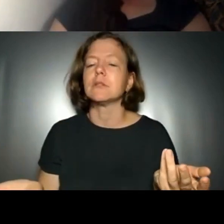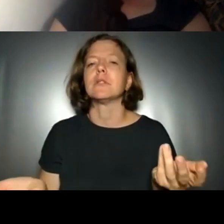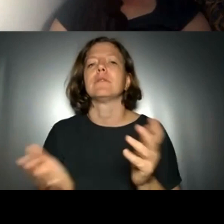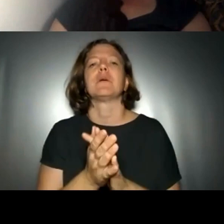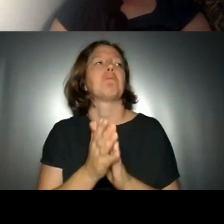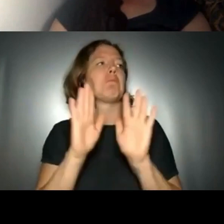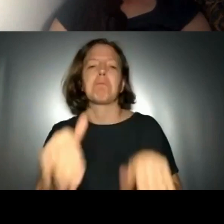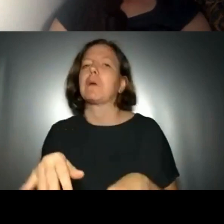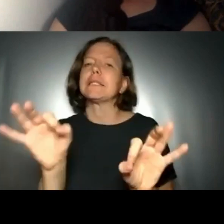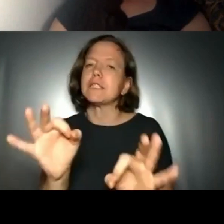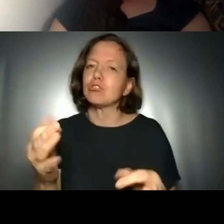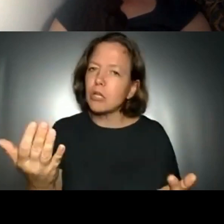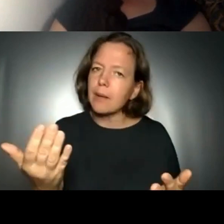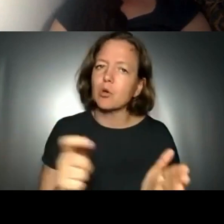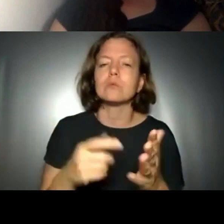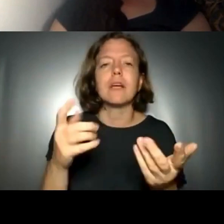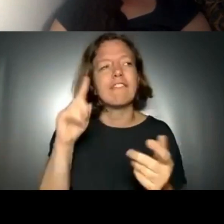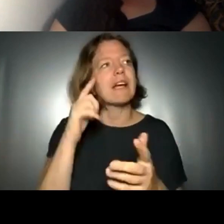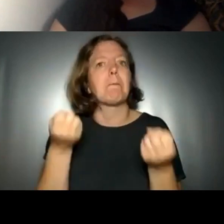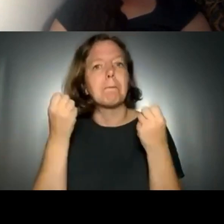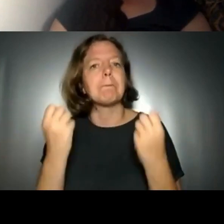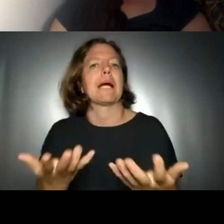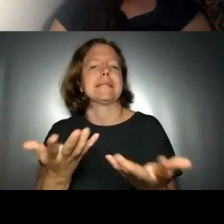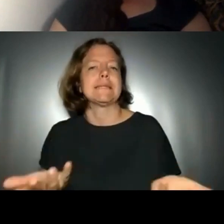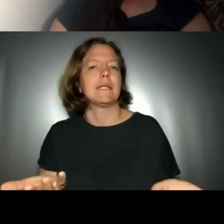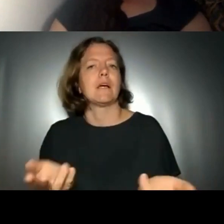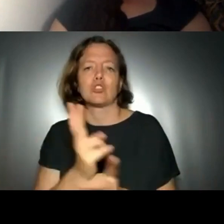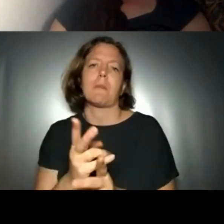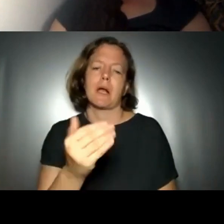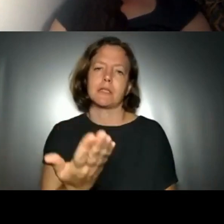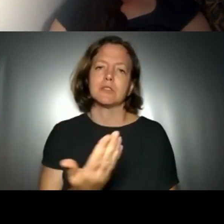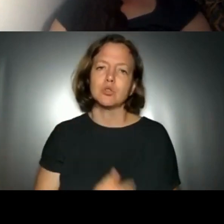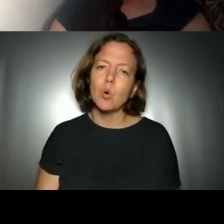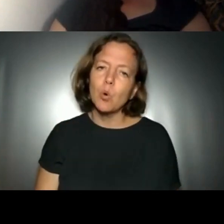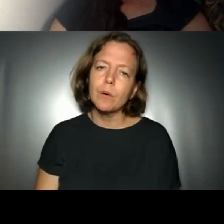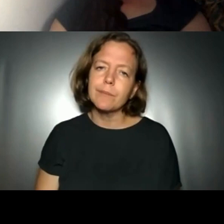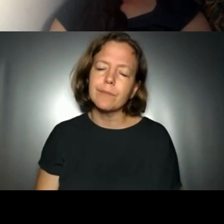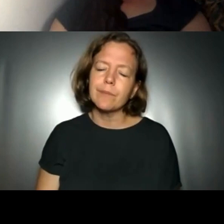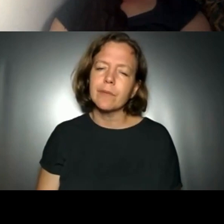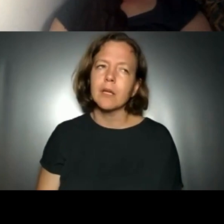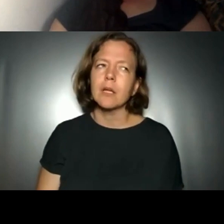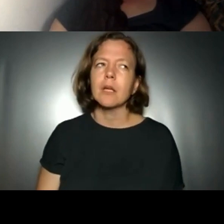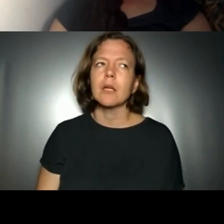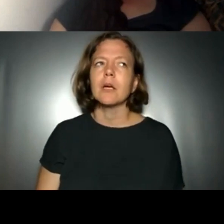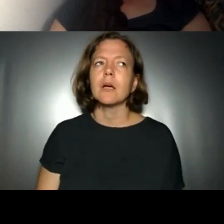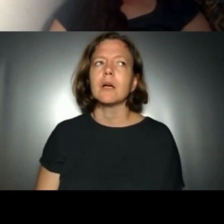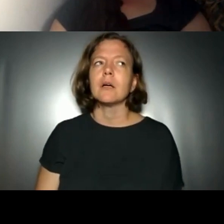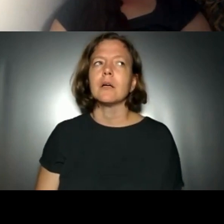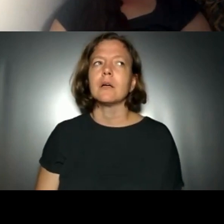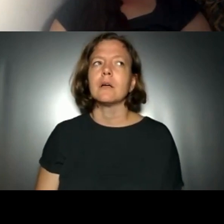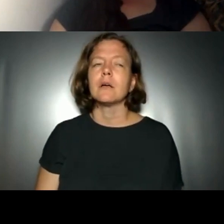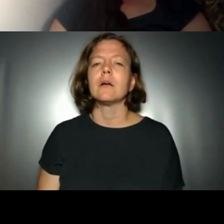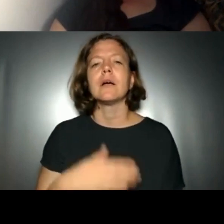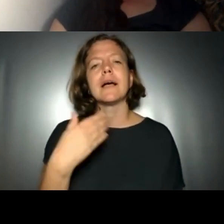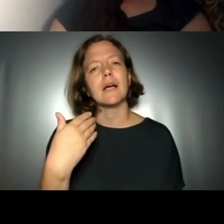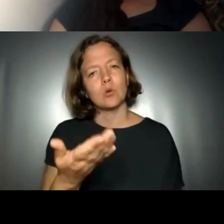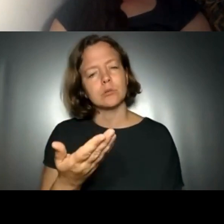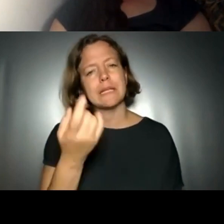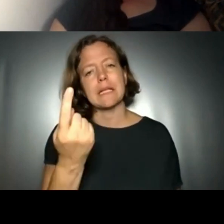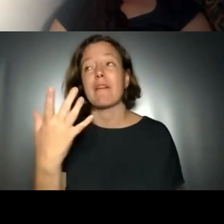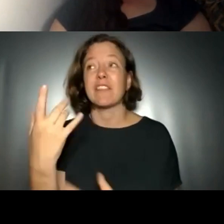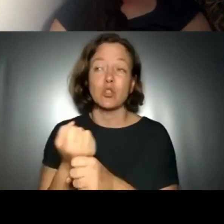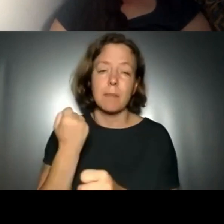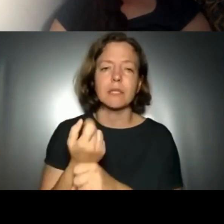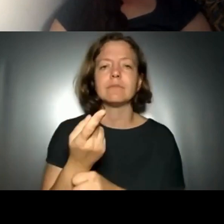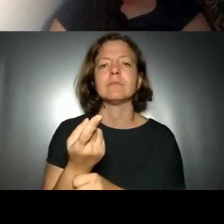And I will second what Nina said: to reach out to established disabled artists.